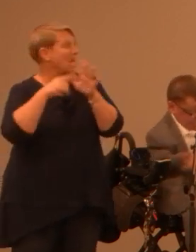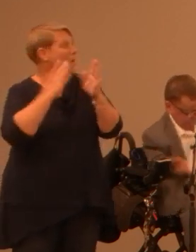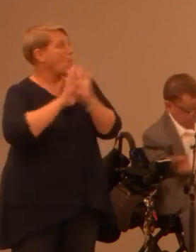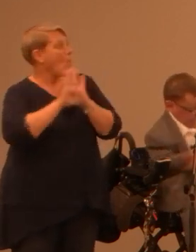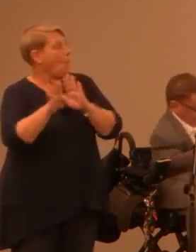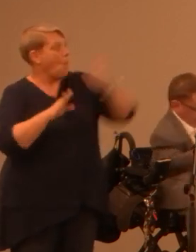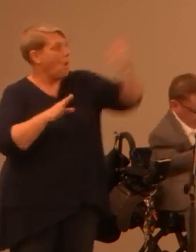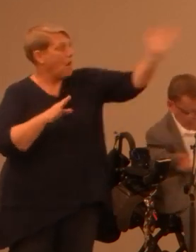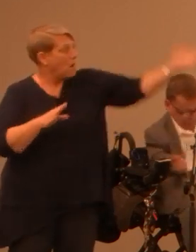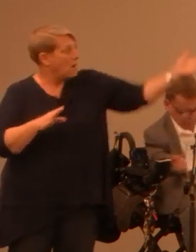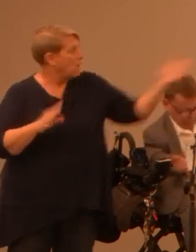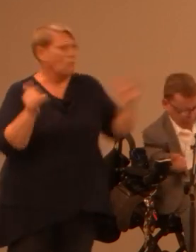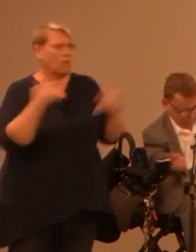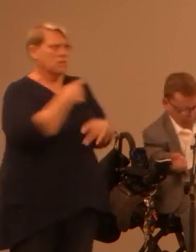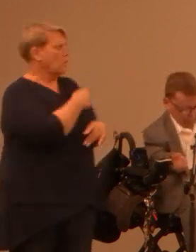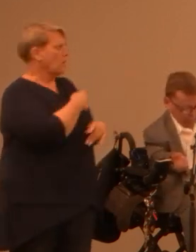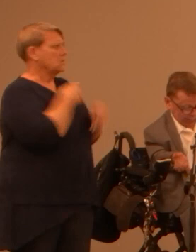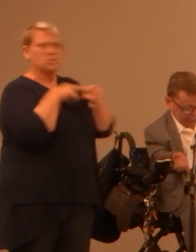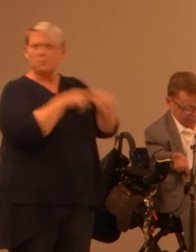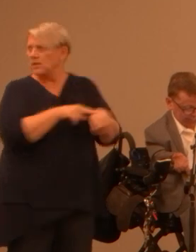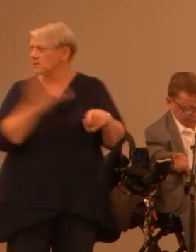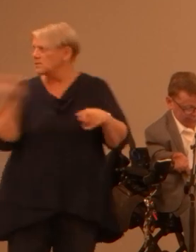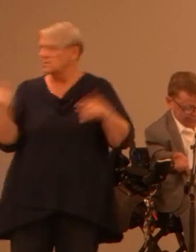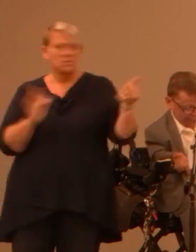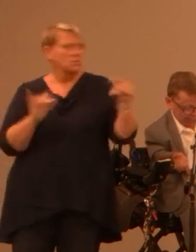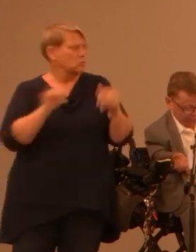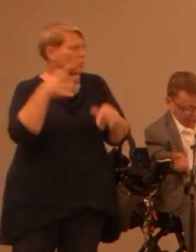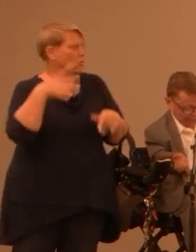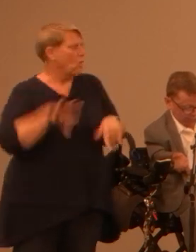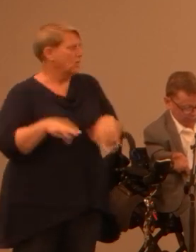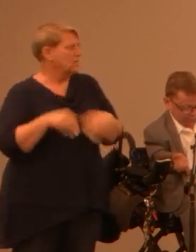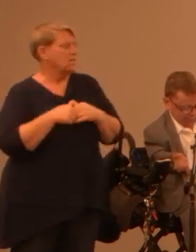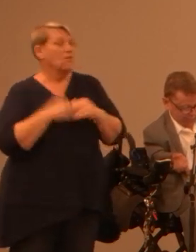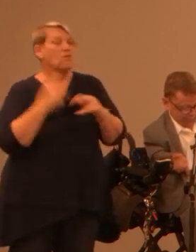there or this one here, depending which one you want for all the attendees.